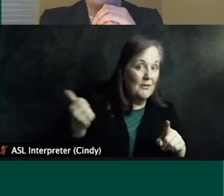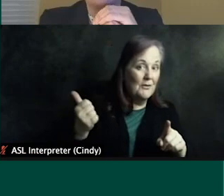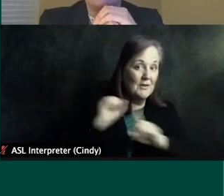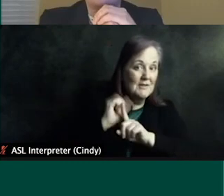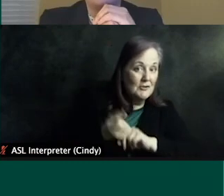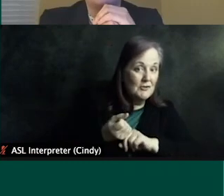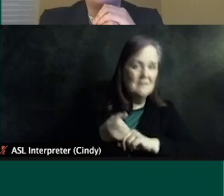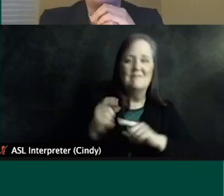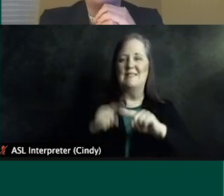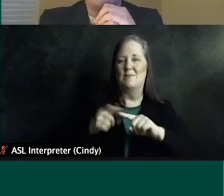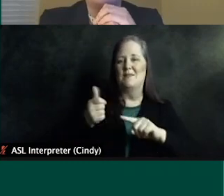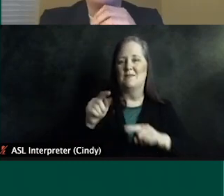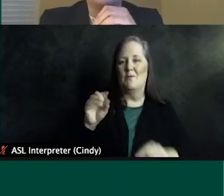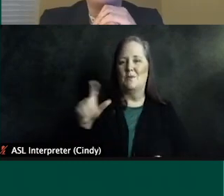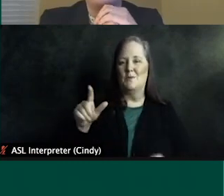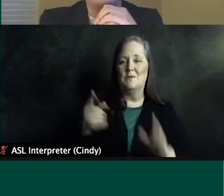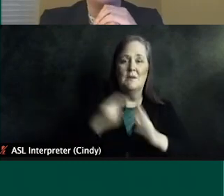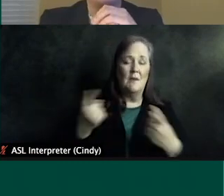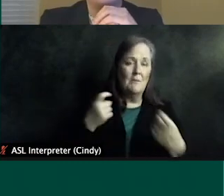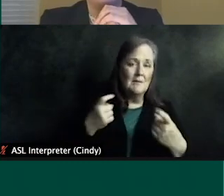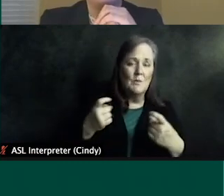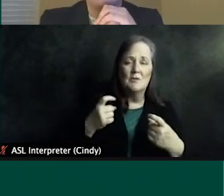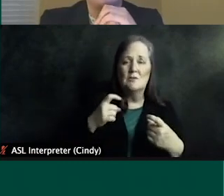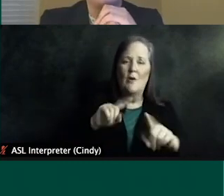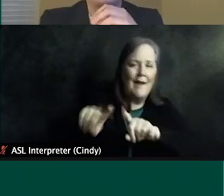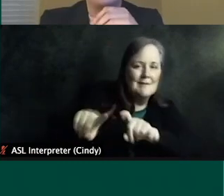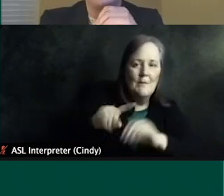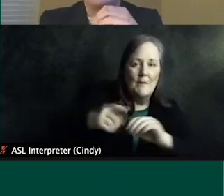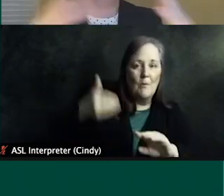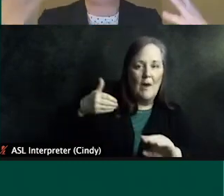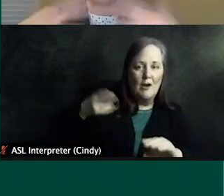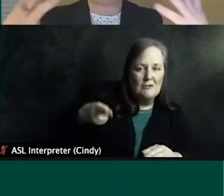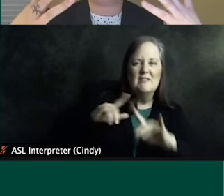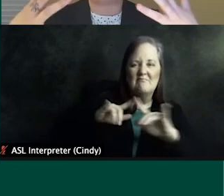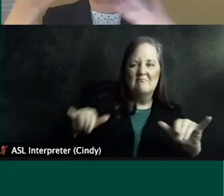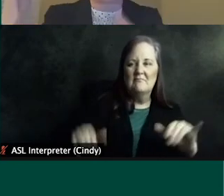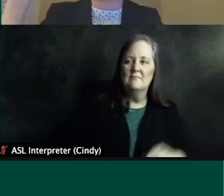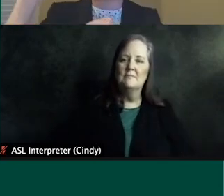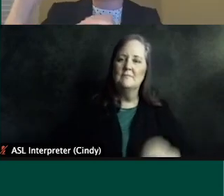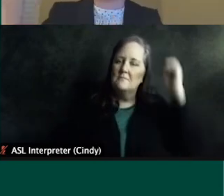No, not under SB10. SB10 requires the judicial branch to basically come